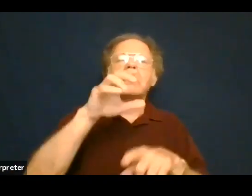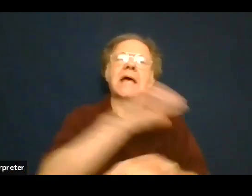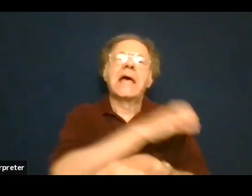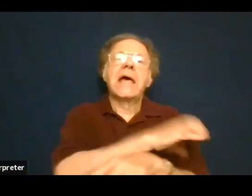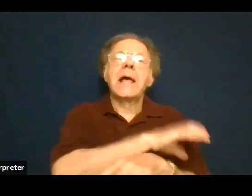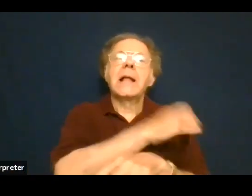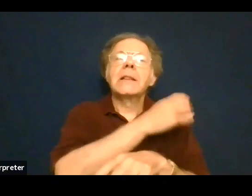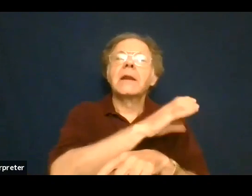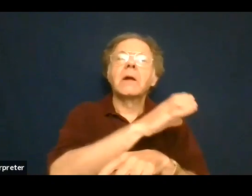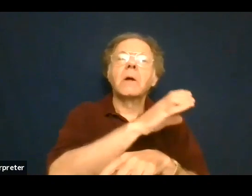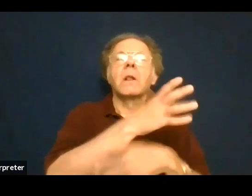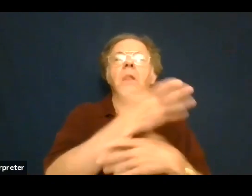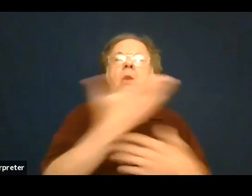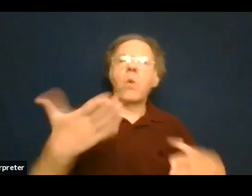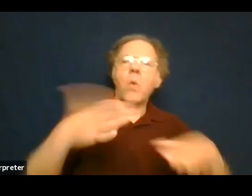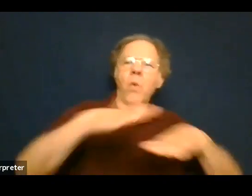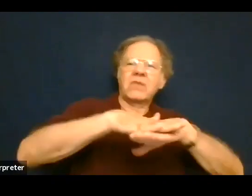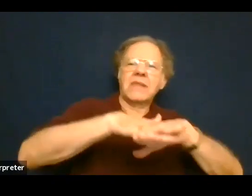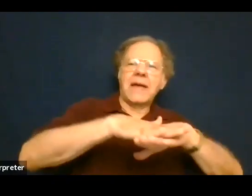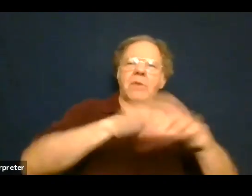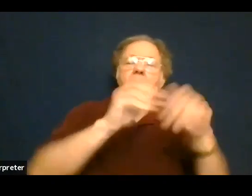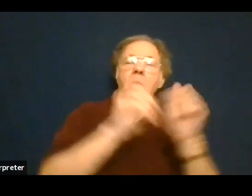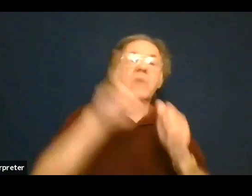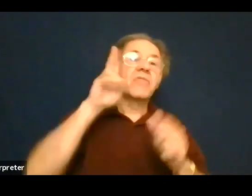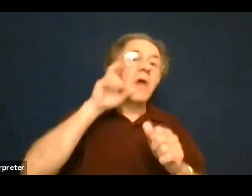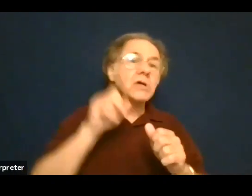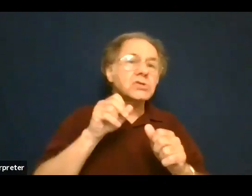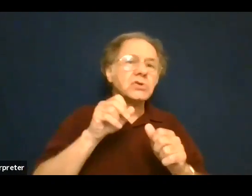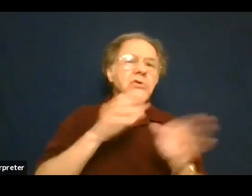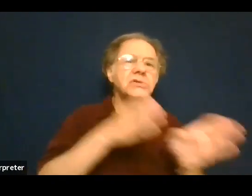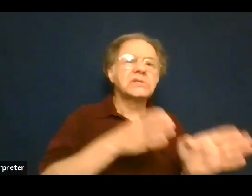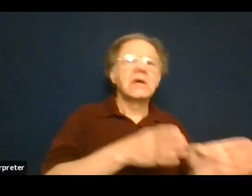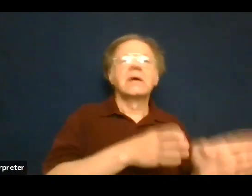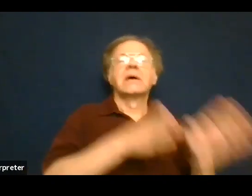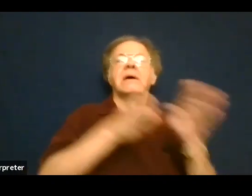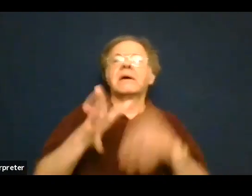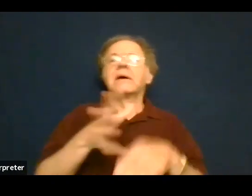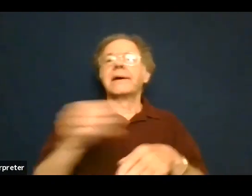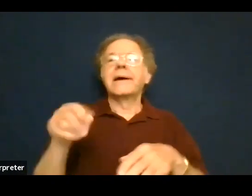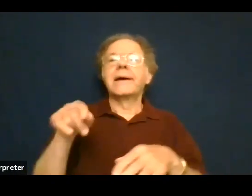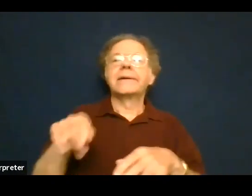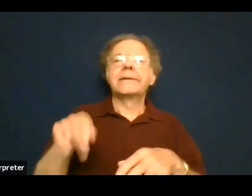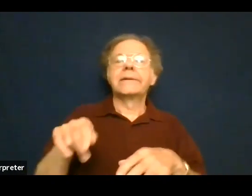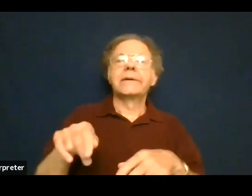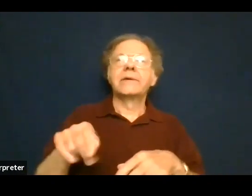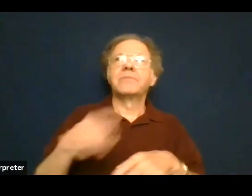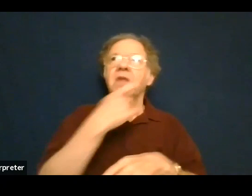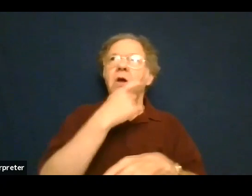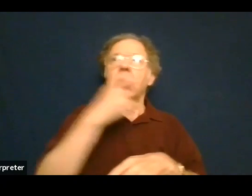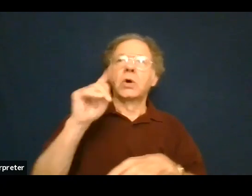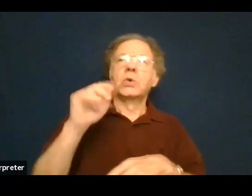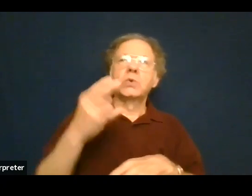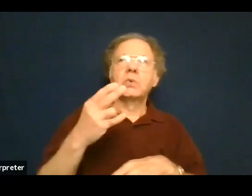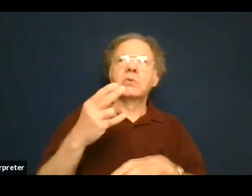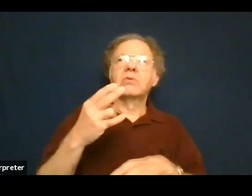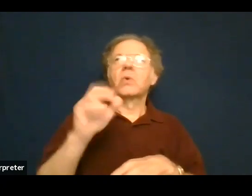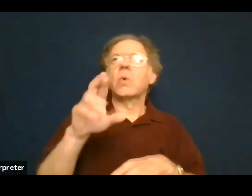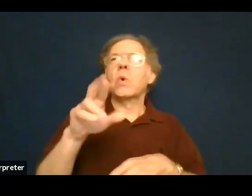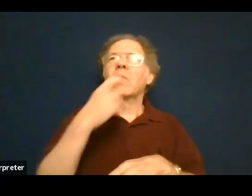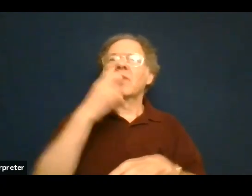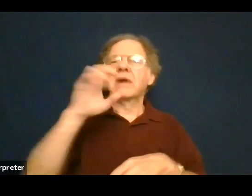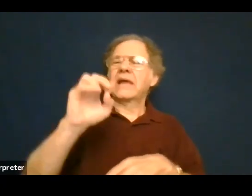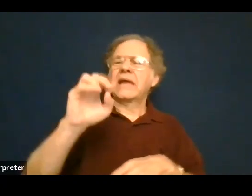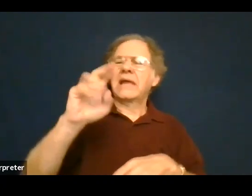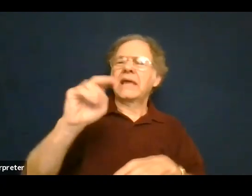and the symptoms of tooth or enamel defects.